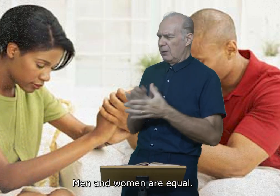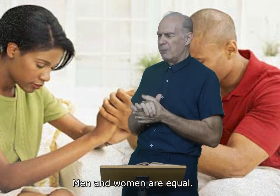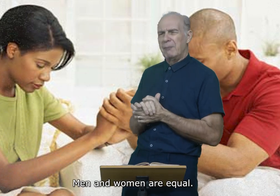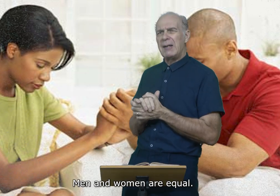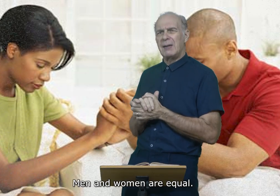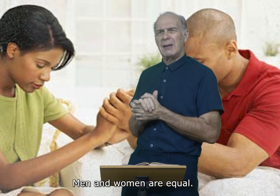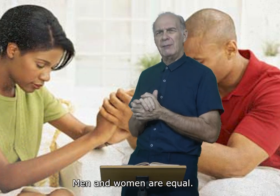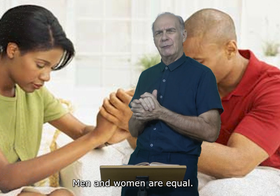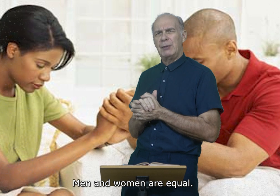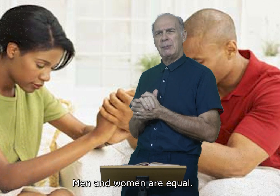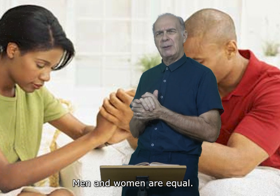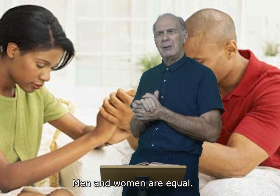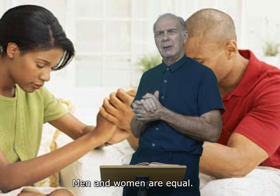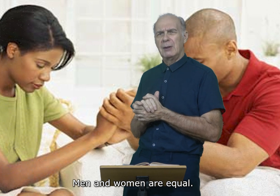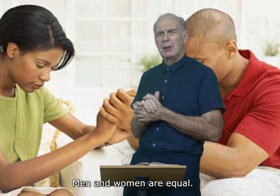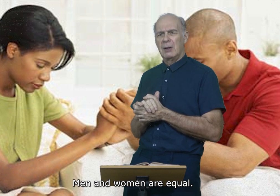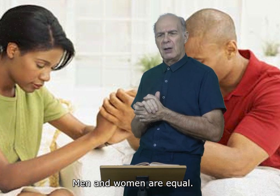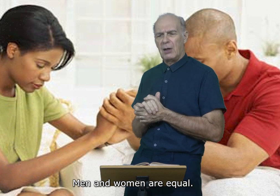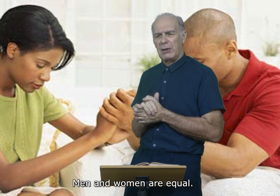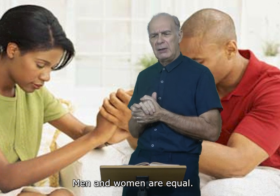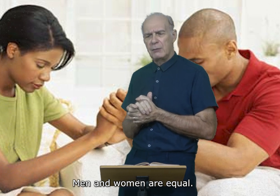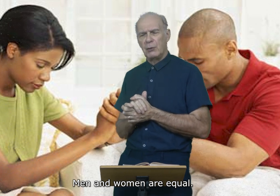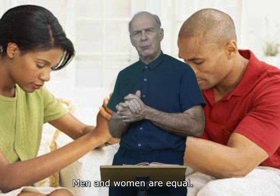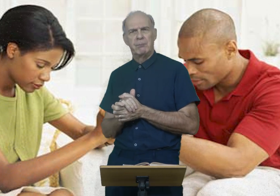Men and women are equal.